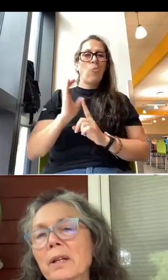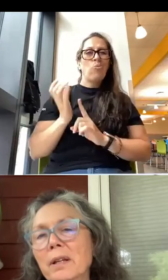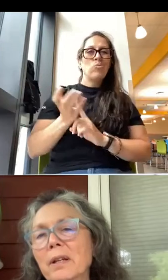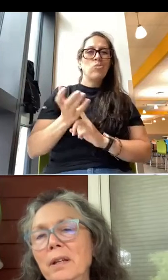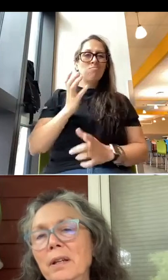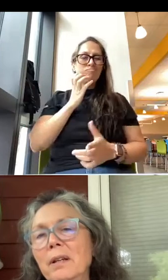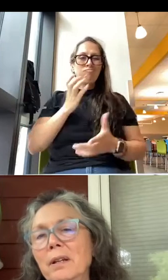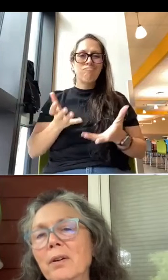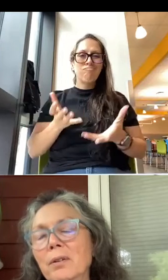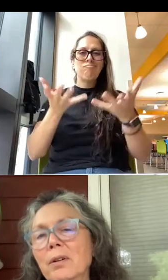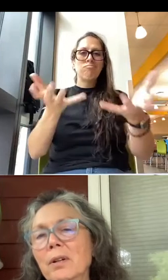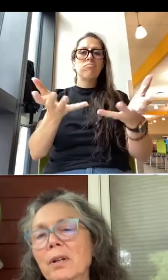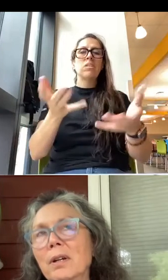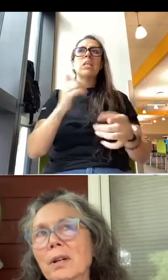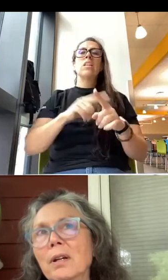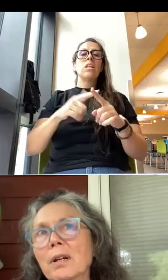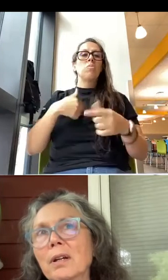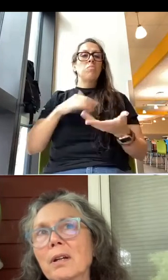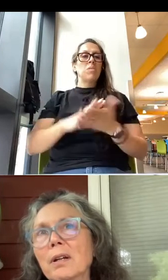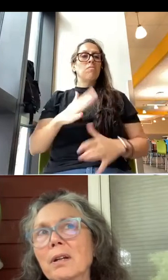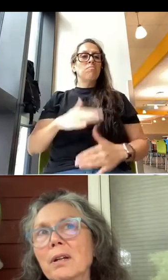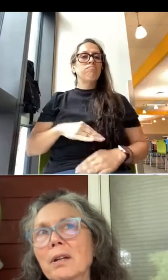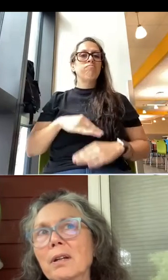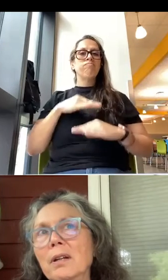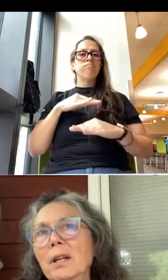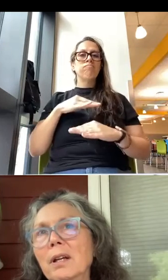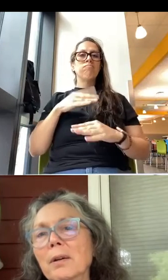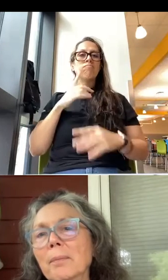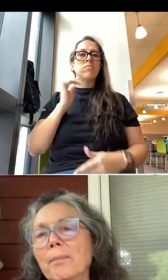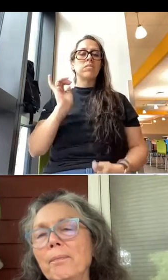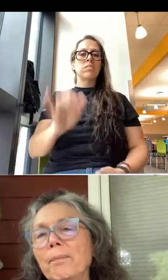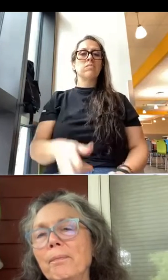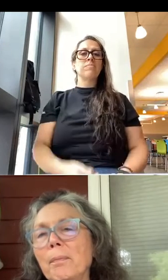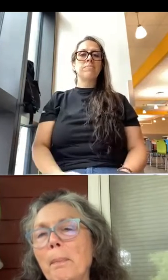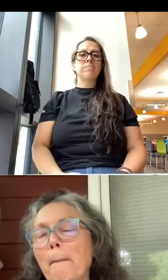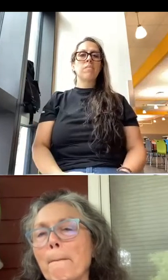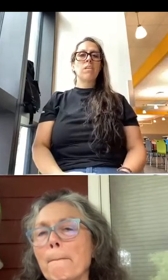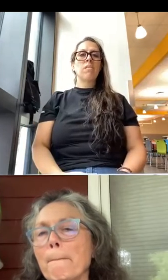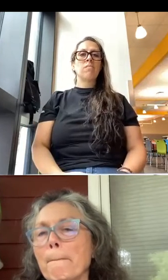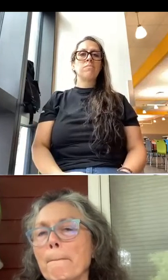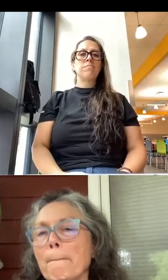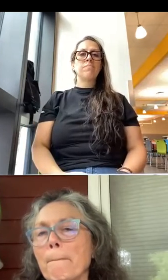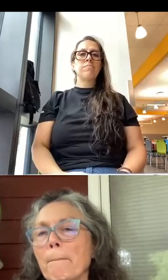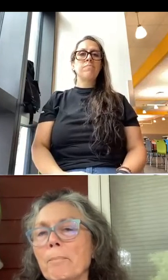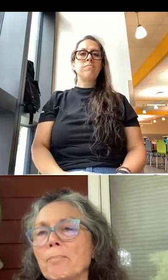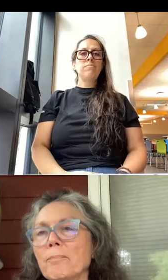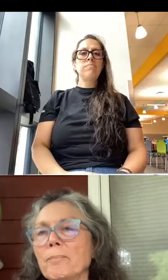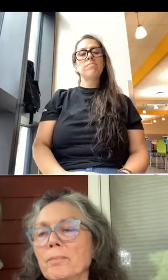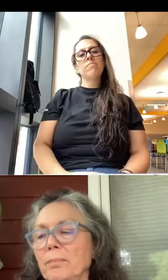Yeah, you know, yeah. And I think like on that, um,